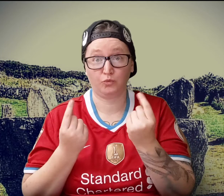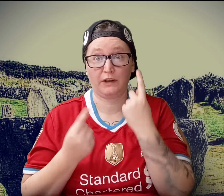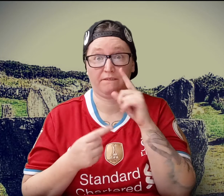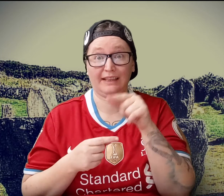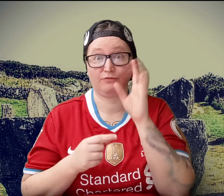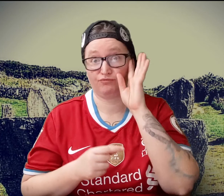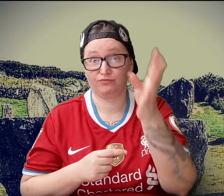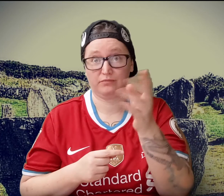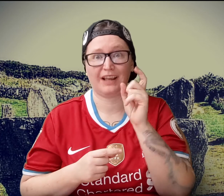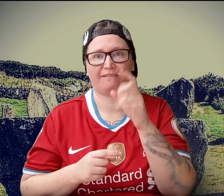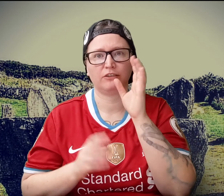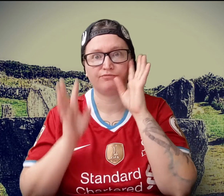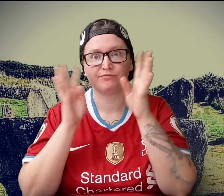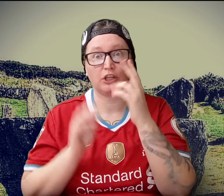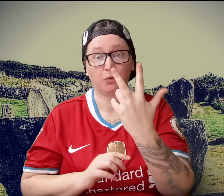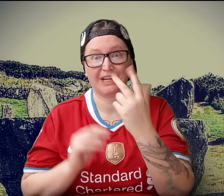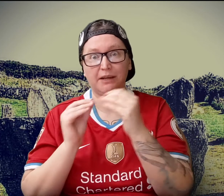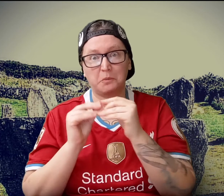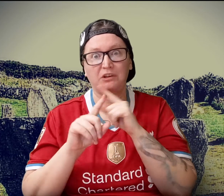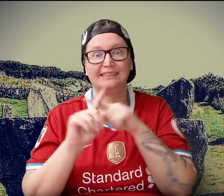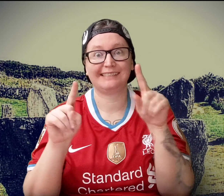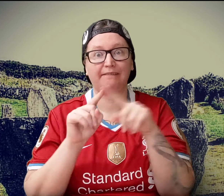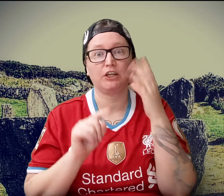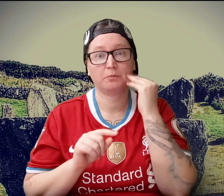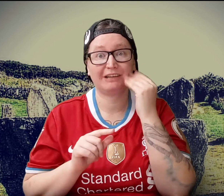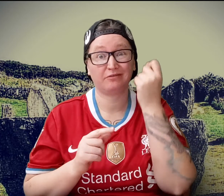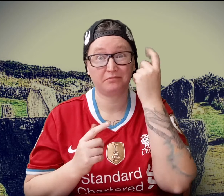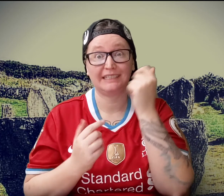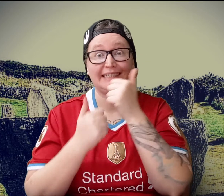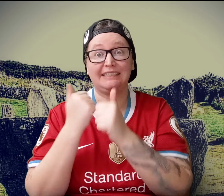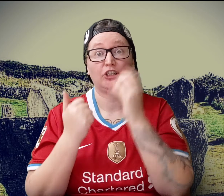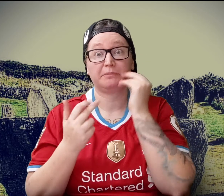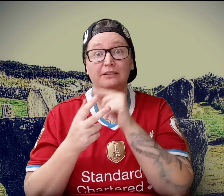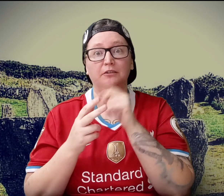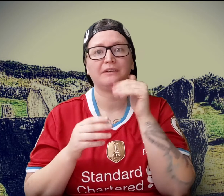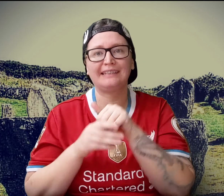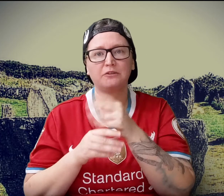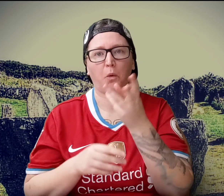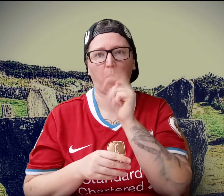and the last thing I need to do for this is make up three more different experiences remember